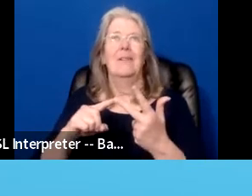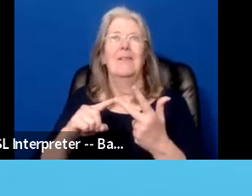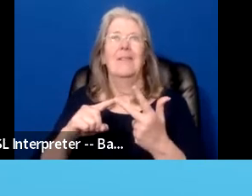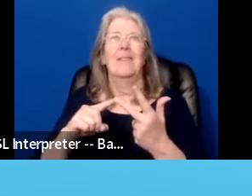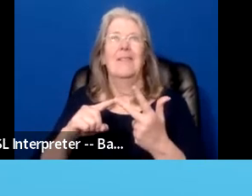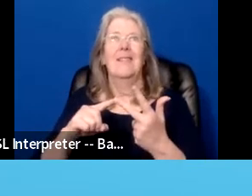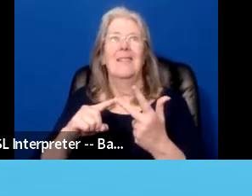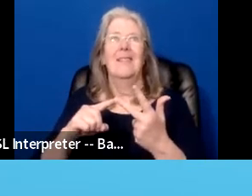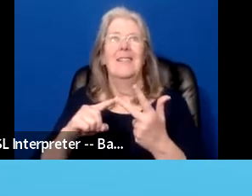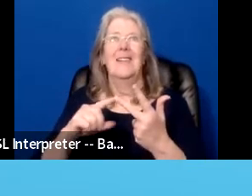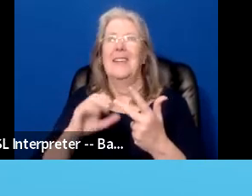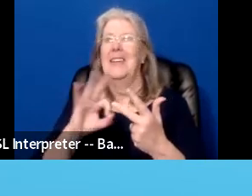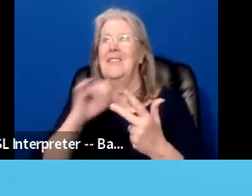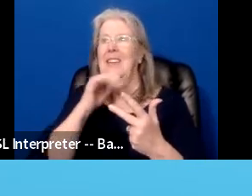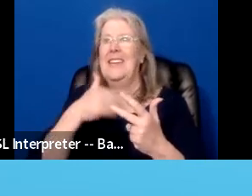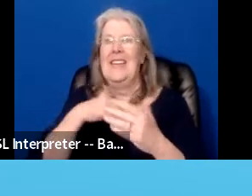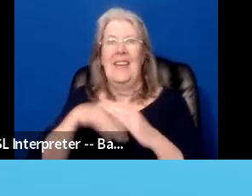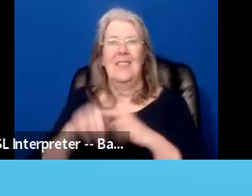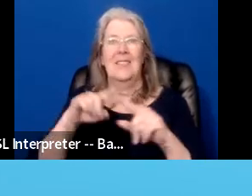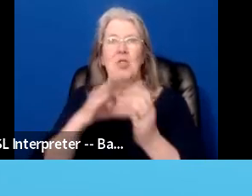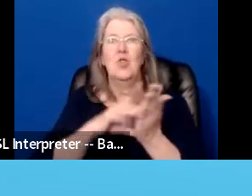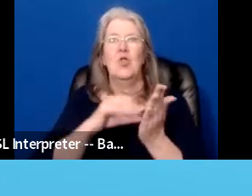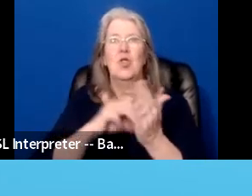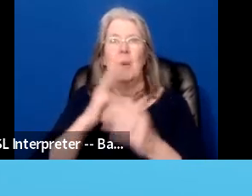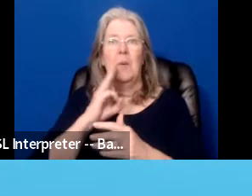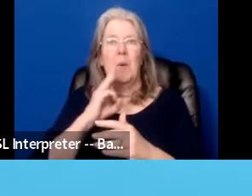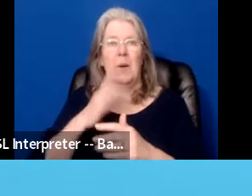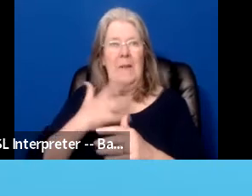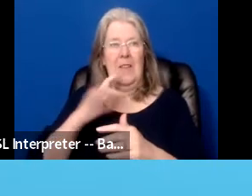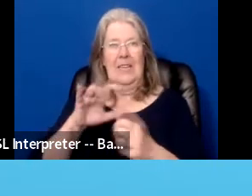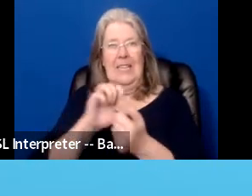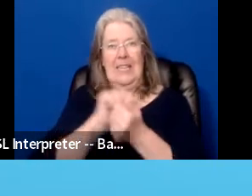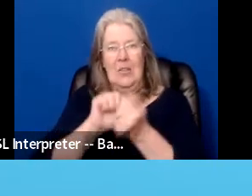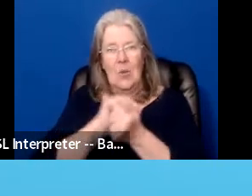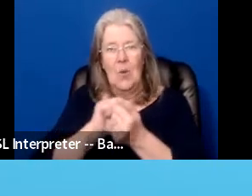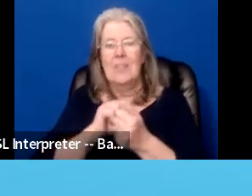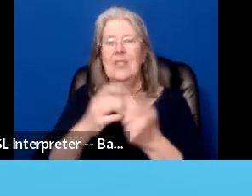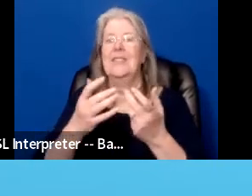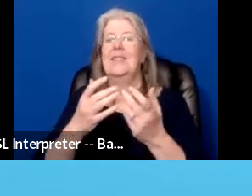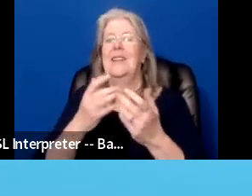if I didn't have access to soap and water and I felt like I needed to wash my hands, I would use hand sanitizer.